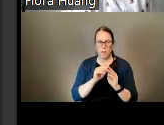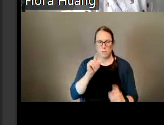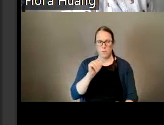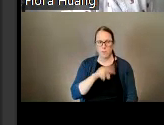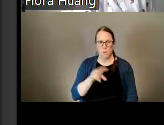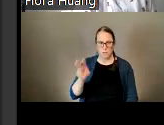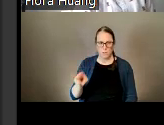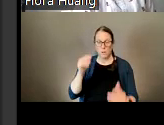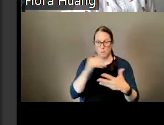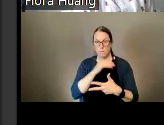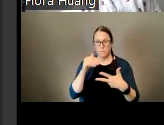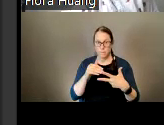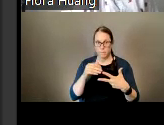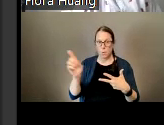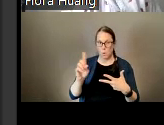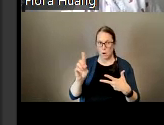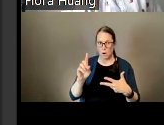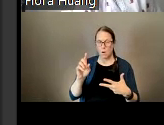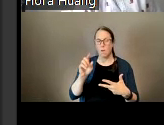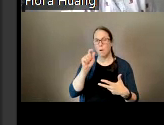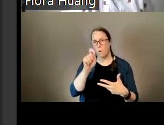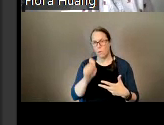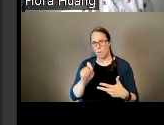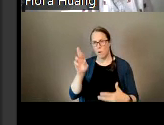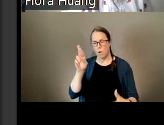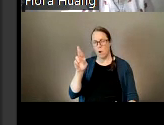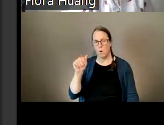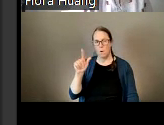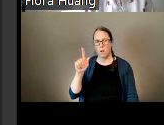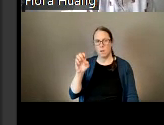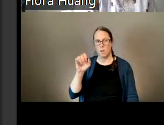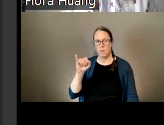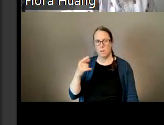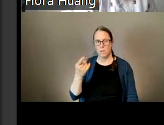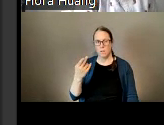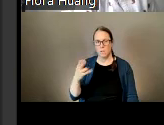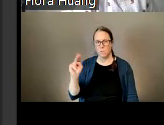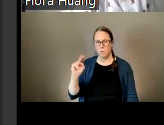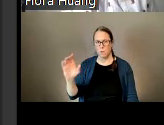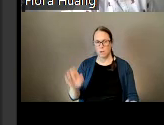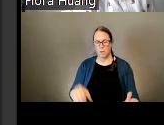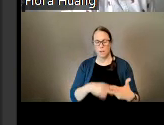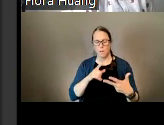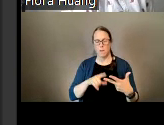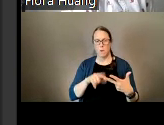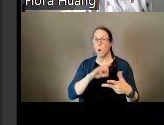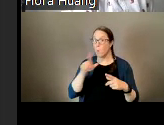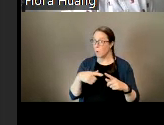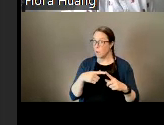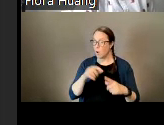The next line is where, colon, Raleigh North Carolina. Next line is when August 3rd, 4th, and 5th.